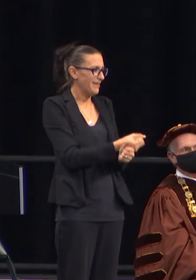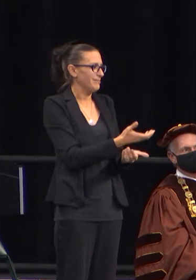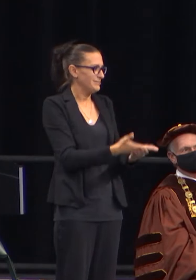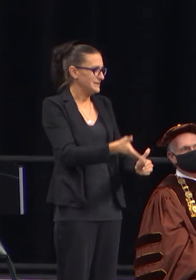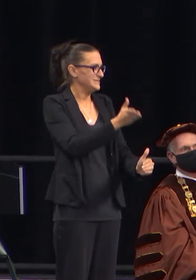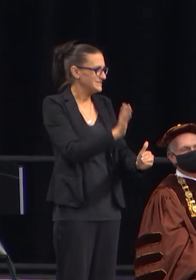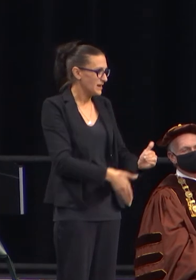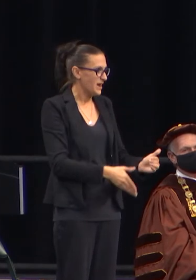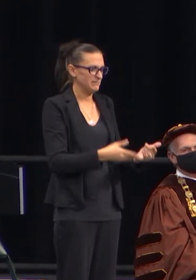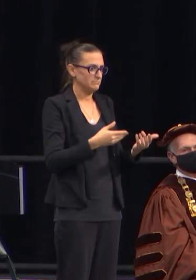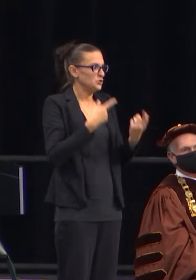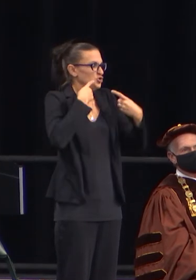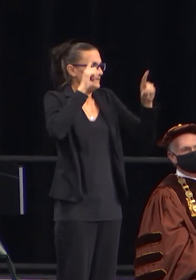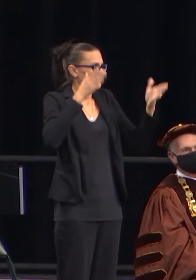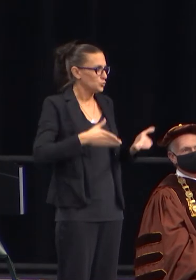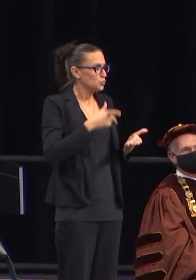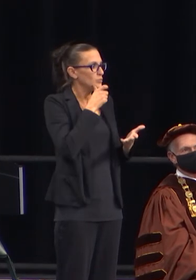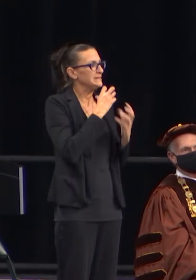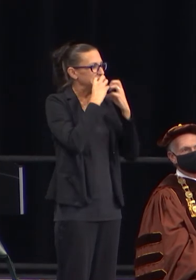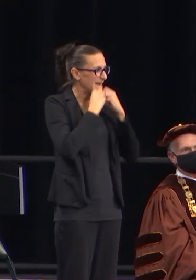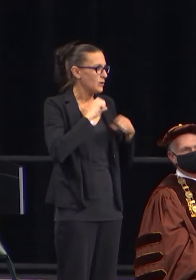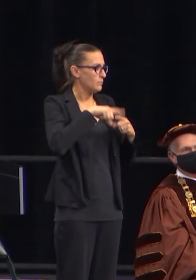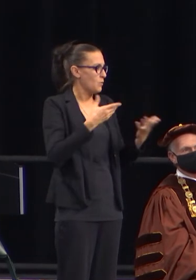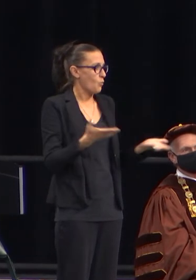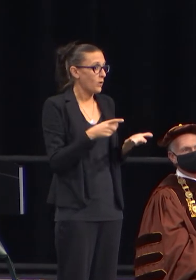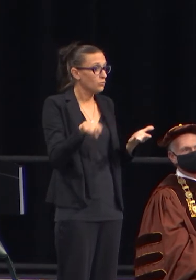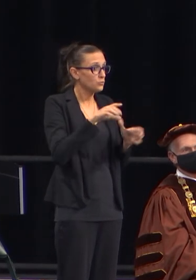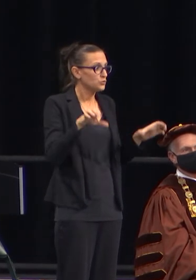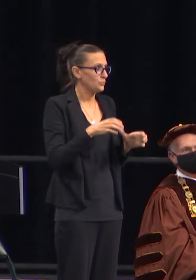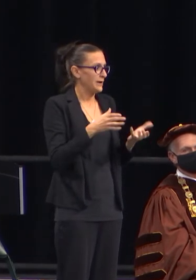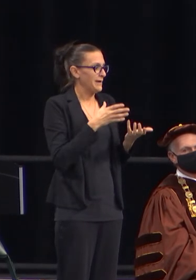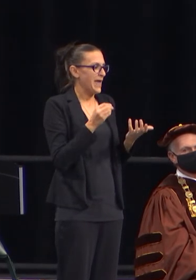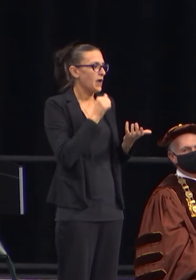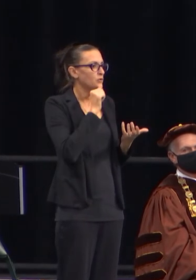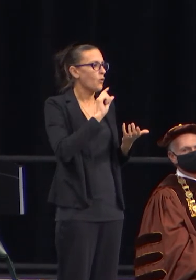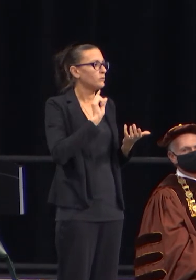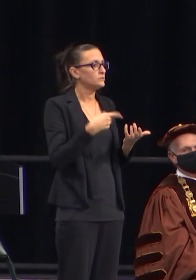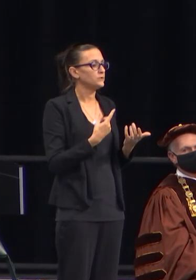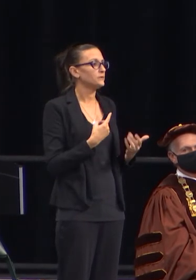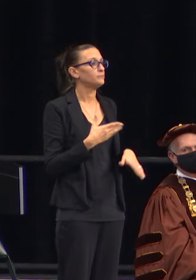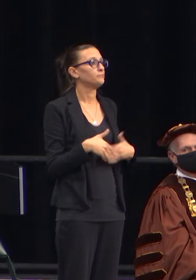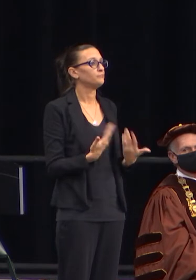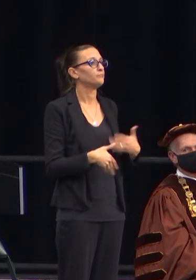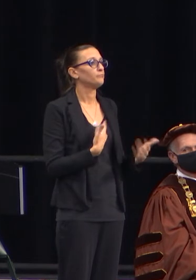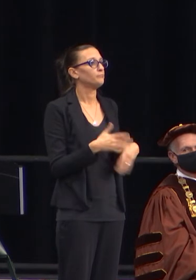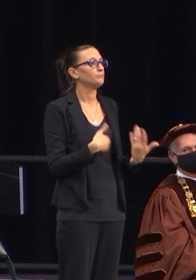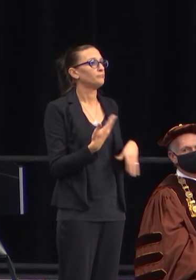high achievers who care about what they're doing and who don't just channel surf through life.